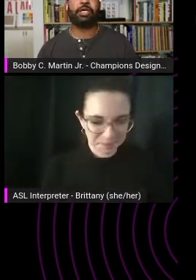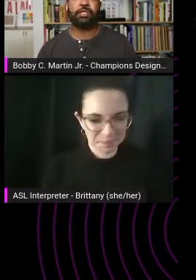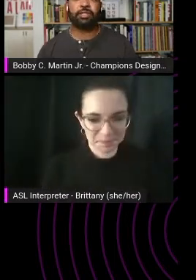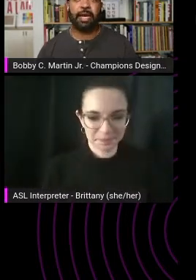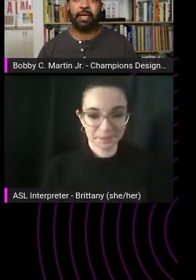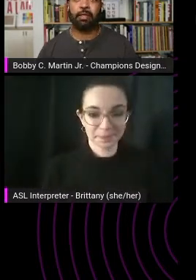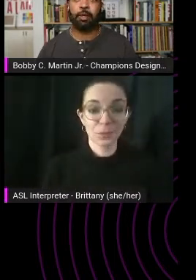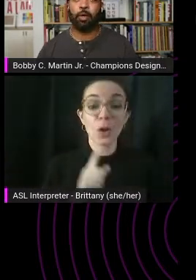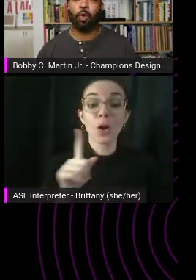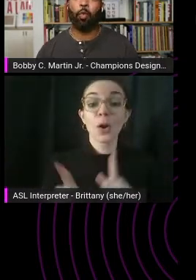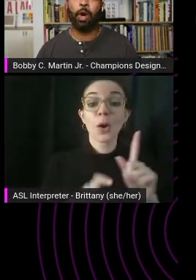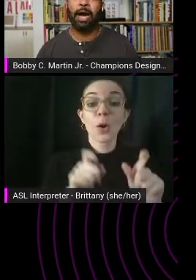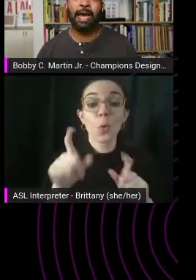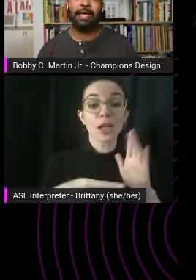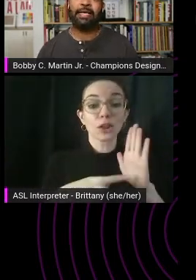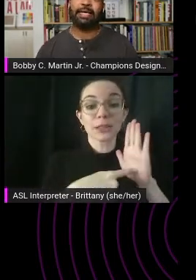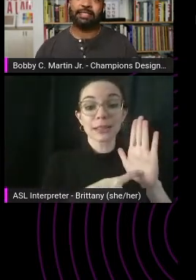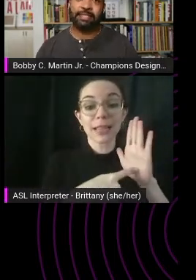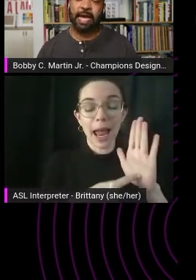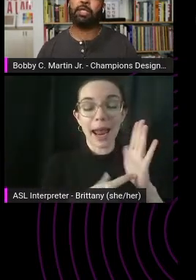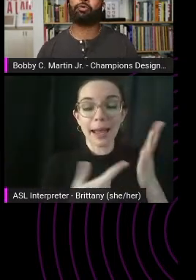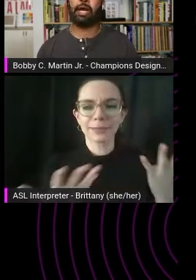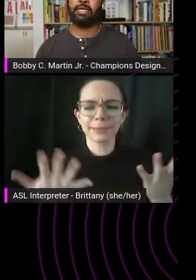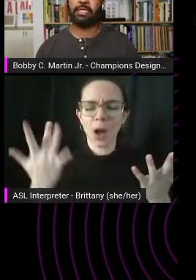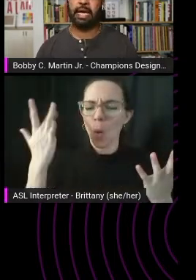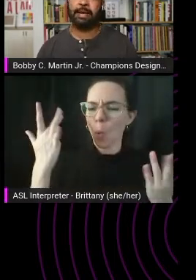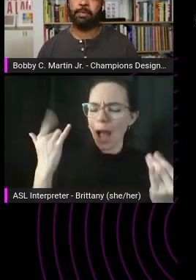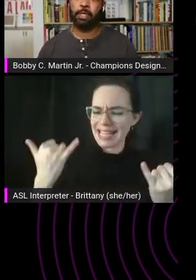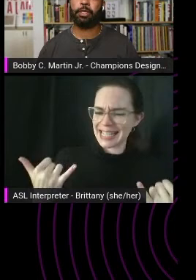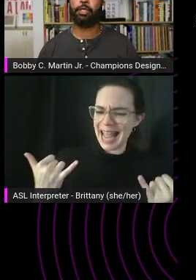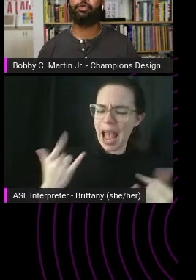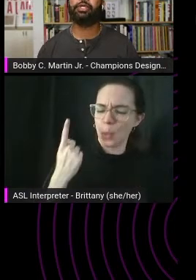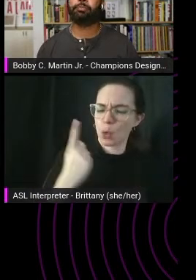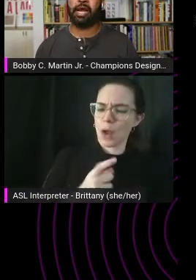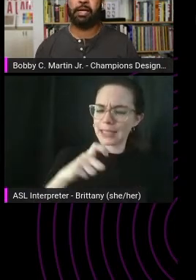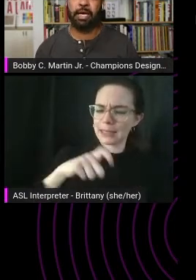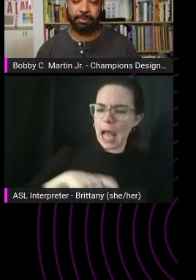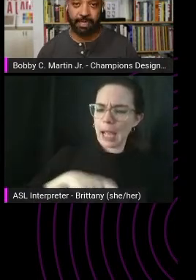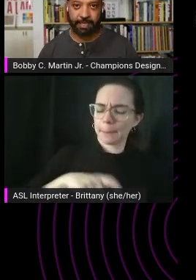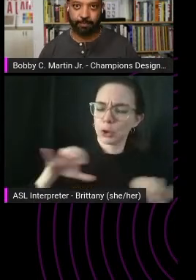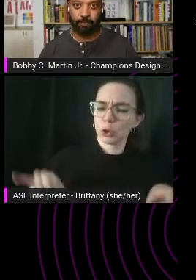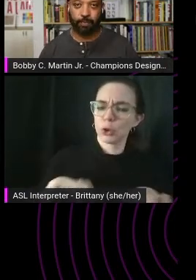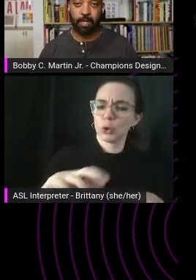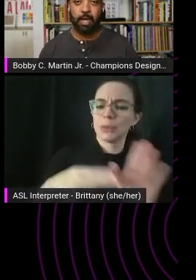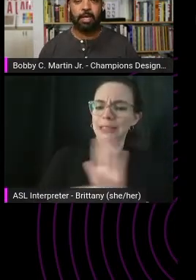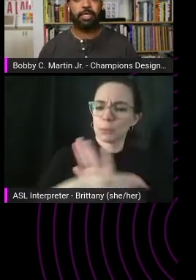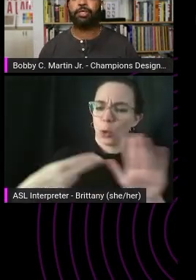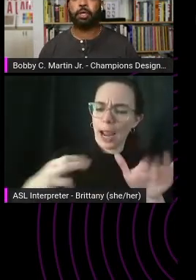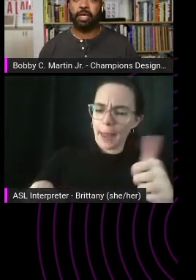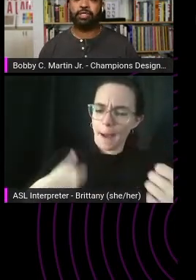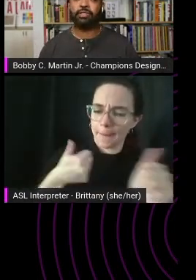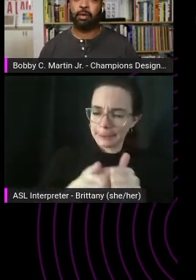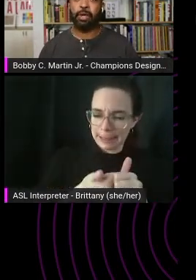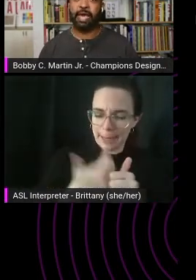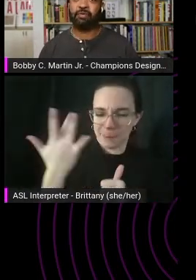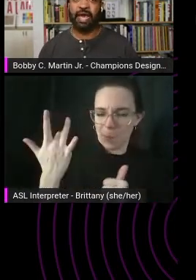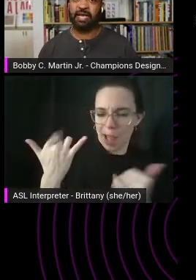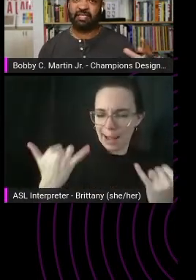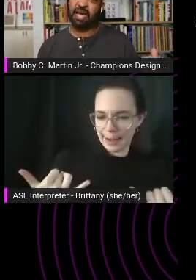Questions like, why is now the right time to do this brand update? These are questions that we have to ask.